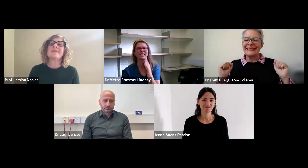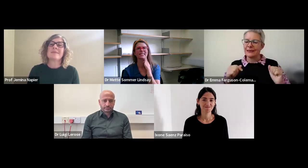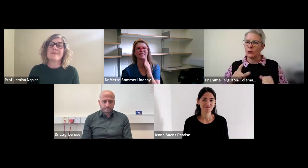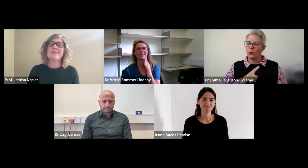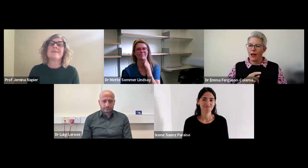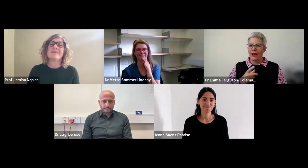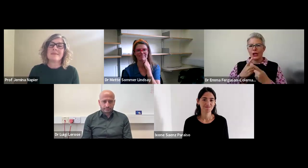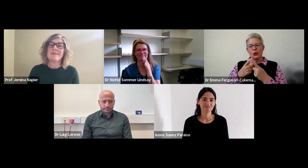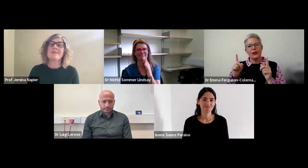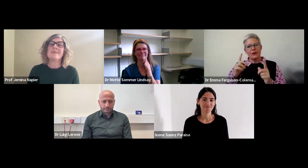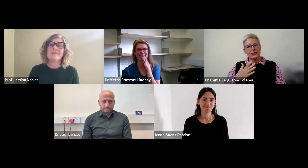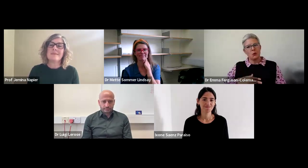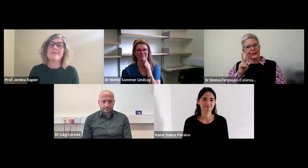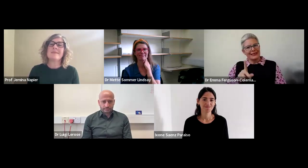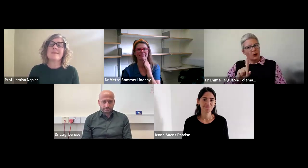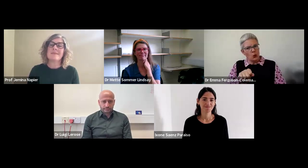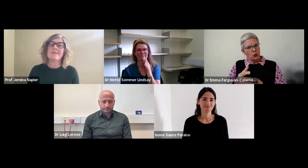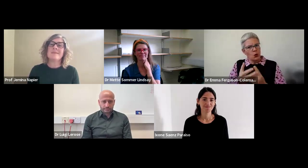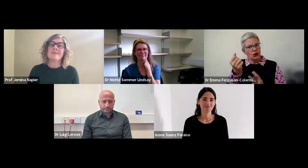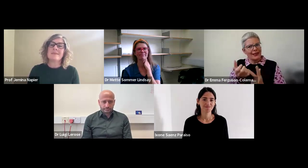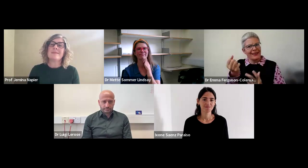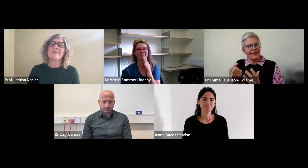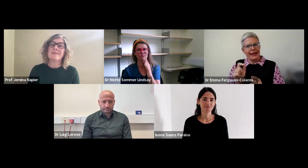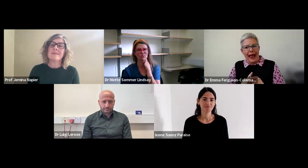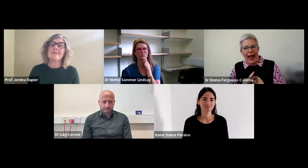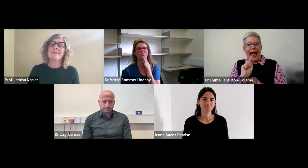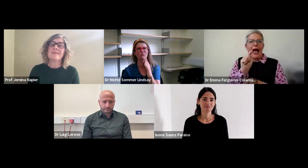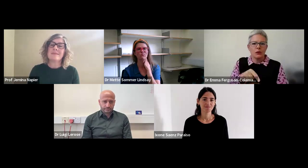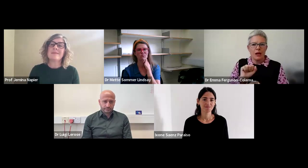your work, but no you have to expose yourself more widely because people want to see what